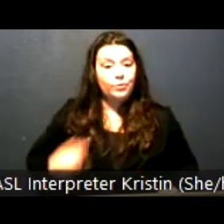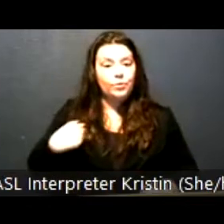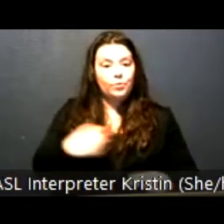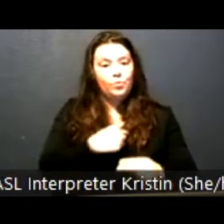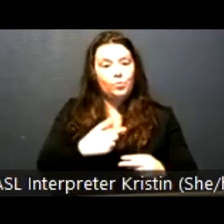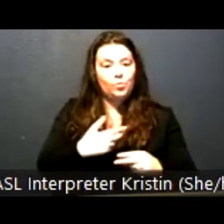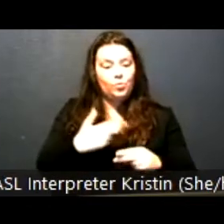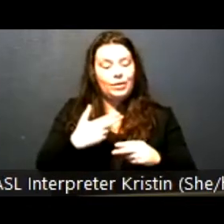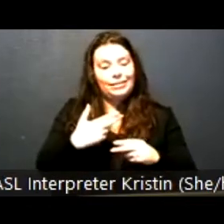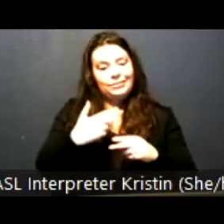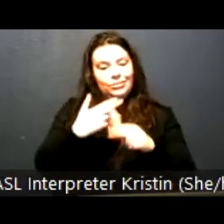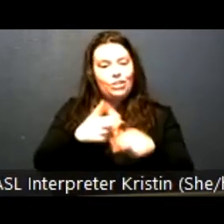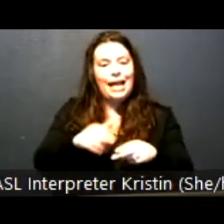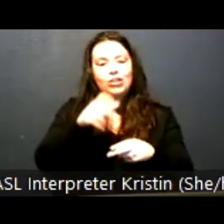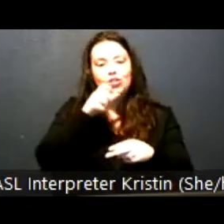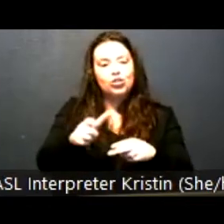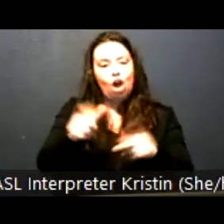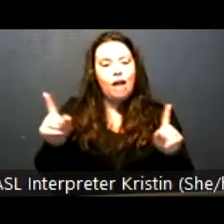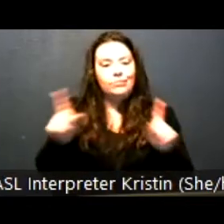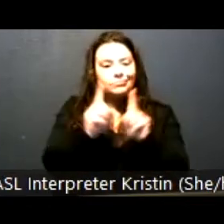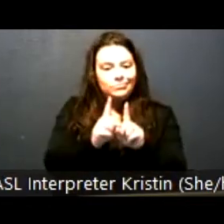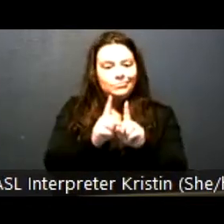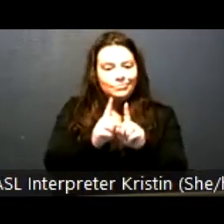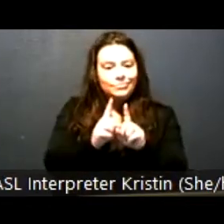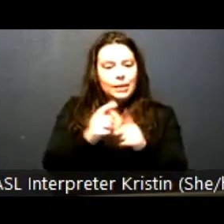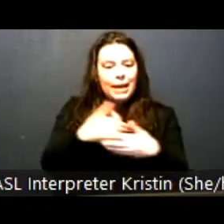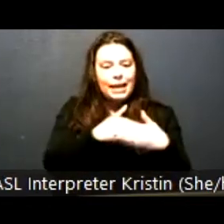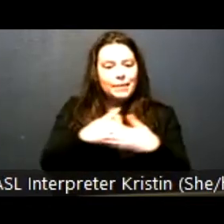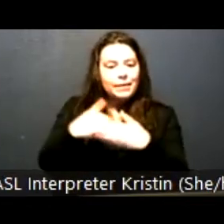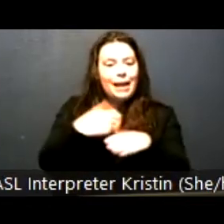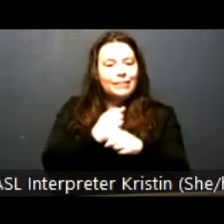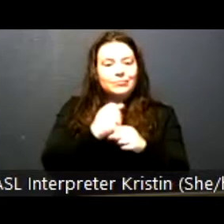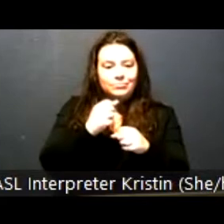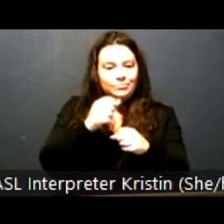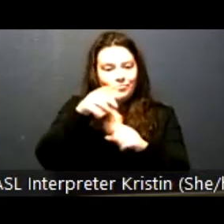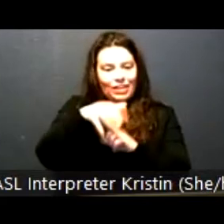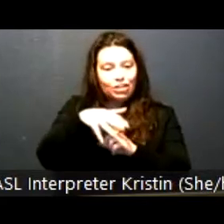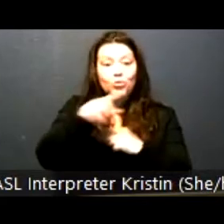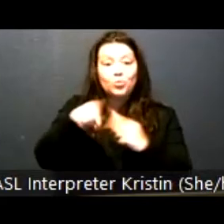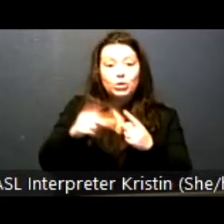where when you'll see them on the beaches of Texas or the beaches of California or